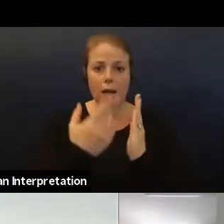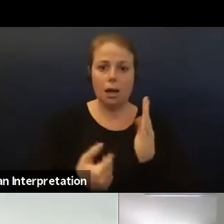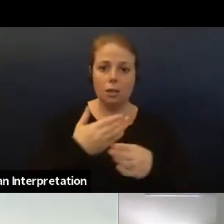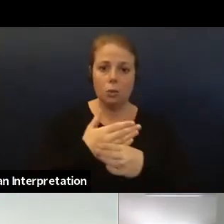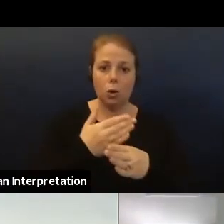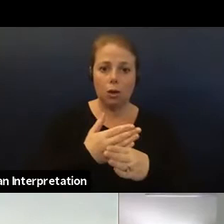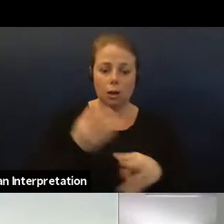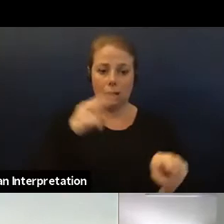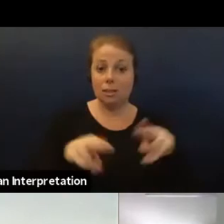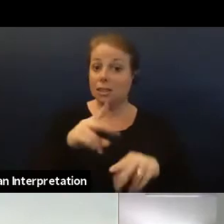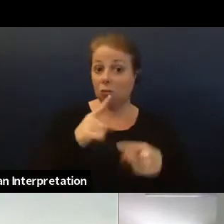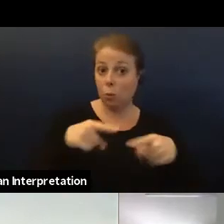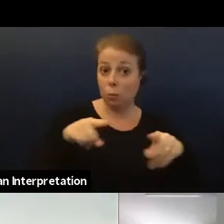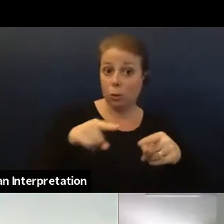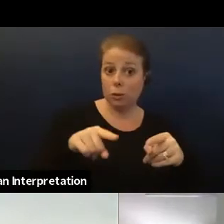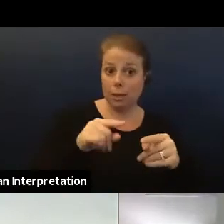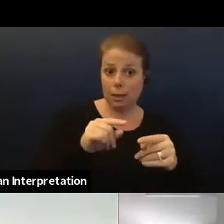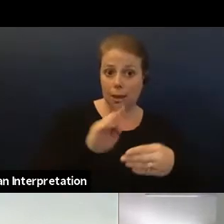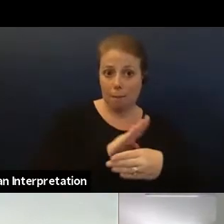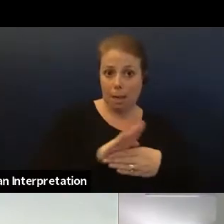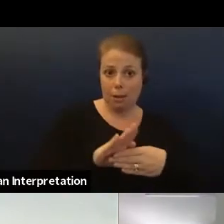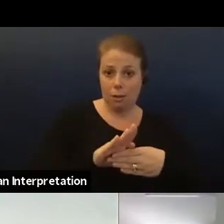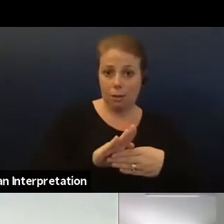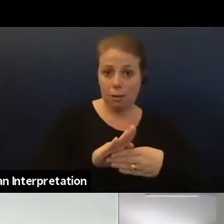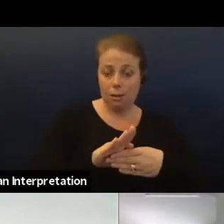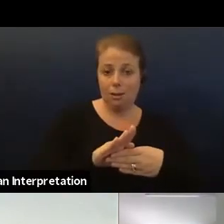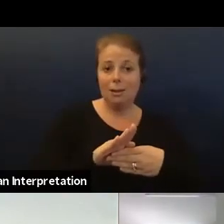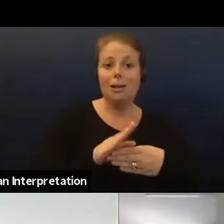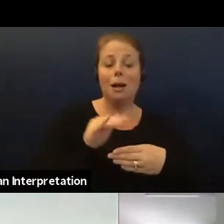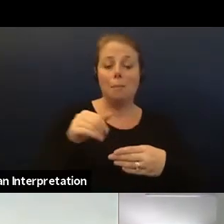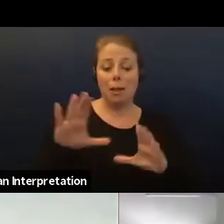the pool of peers when he came to work with us at Council in the artist services team. Hi Dane.